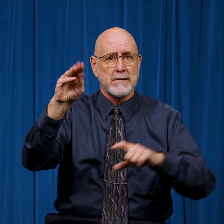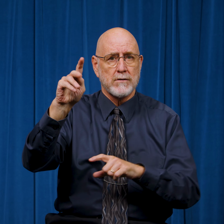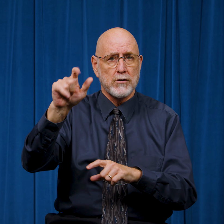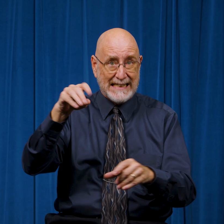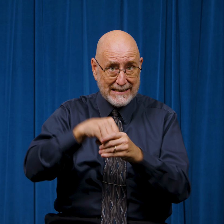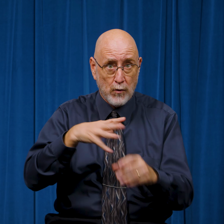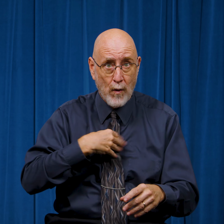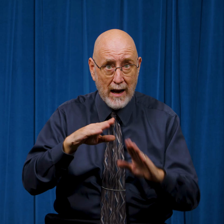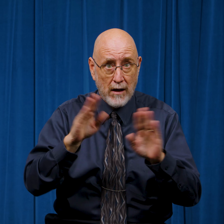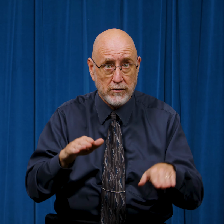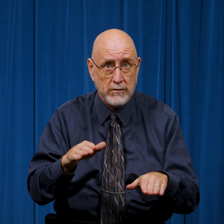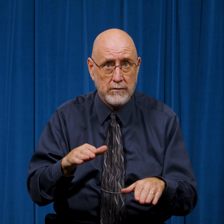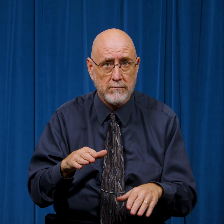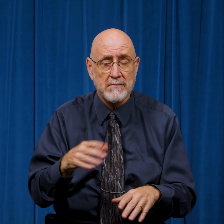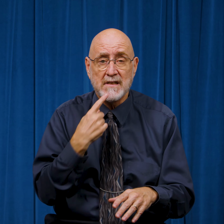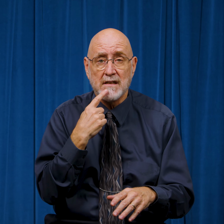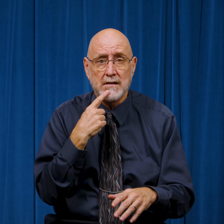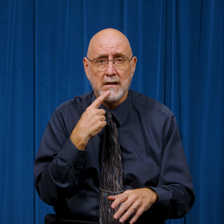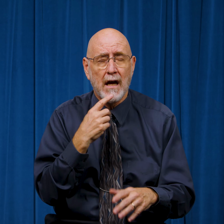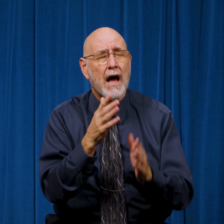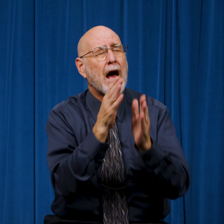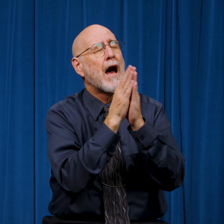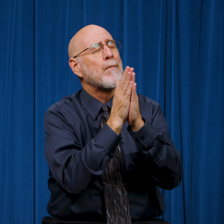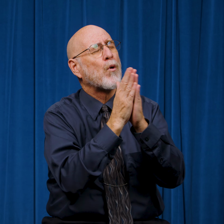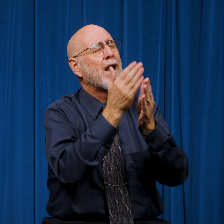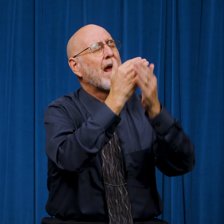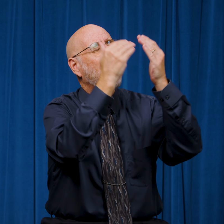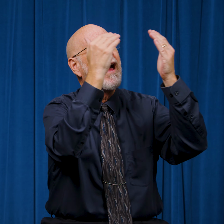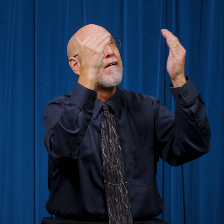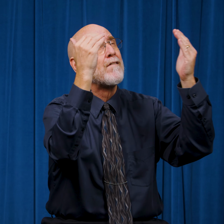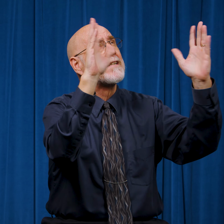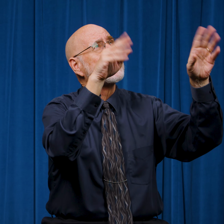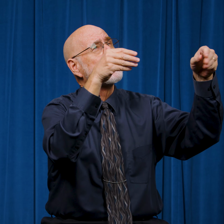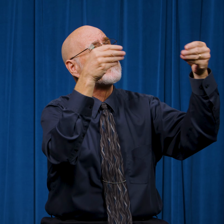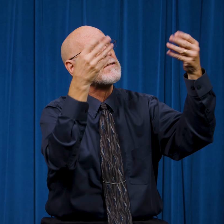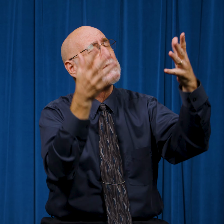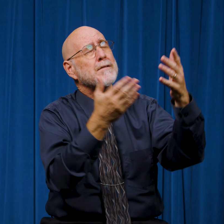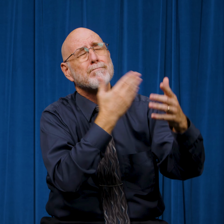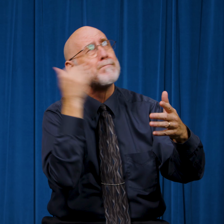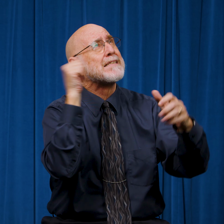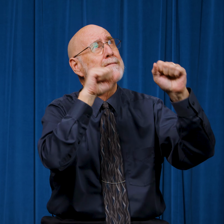"I pray Heaven to bestow the best of blessings on this house